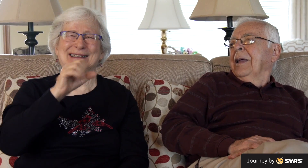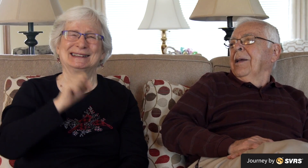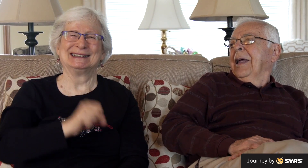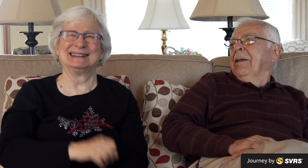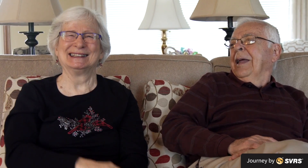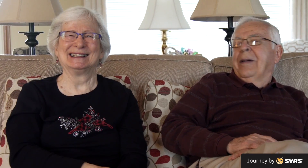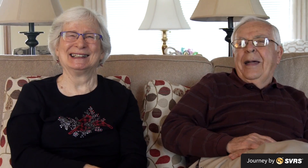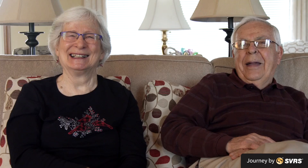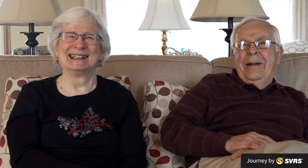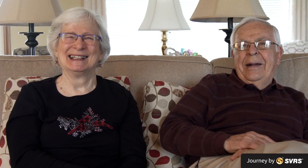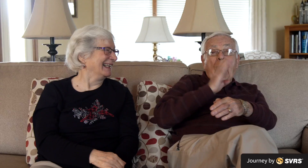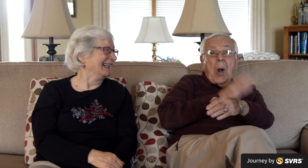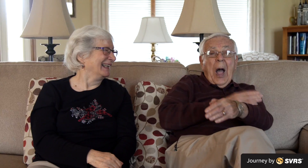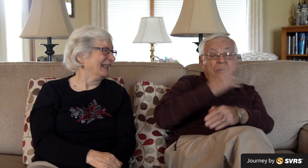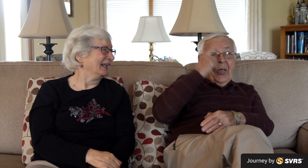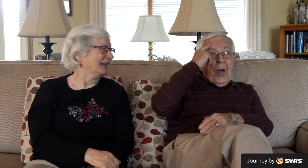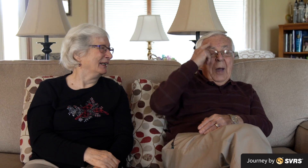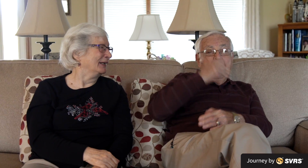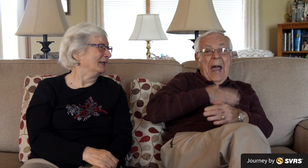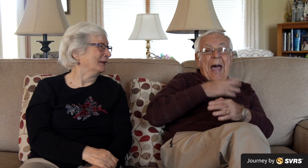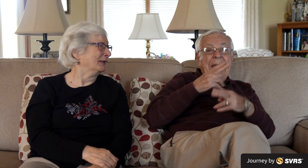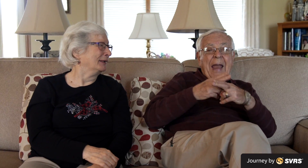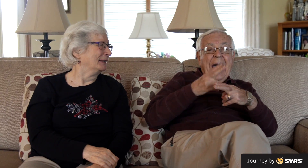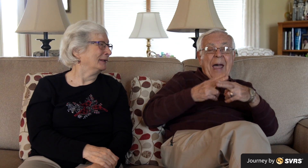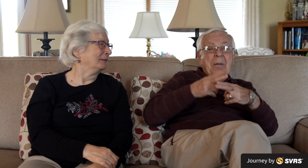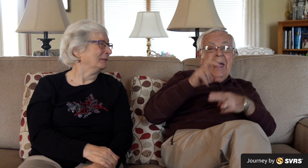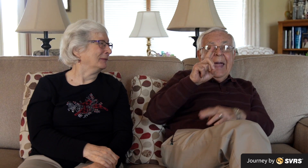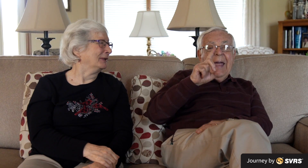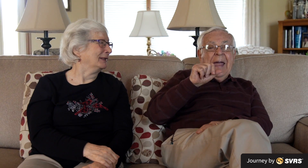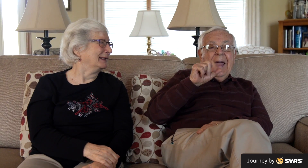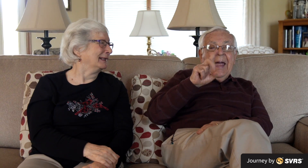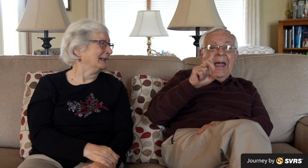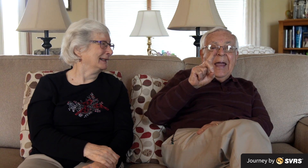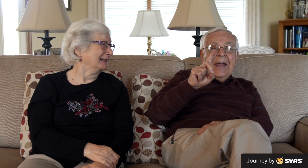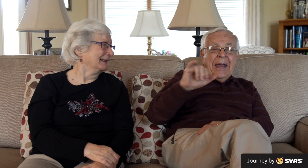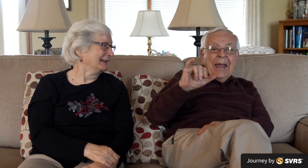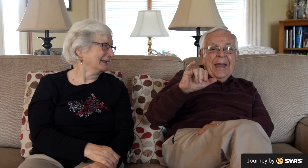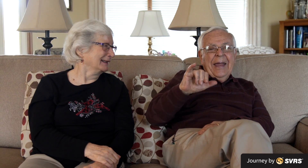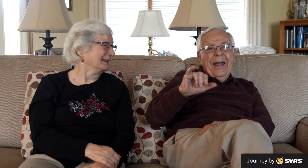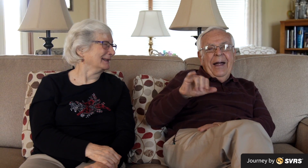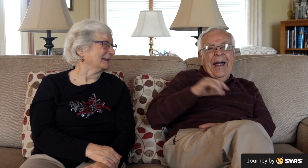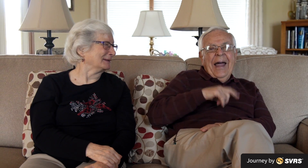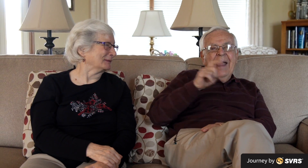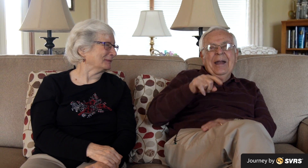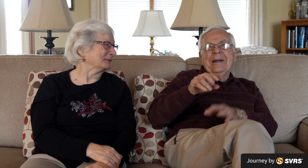Yeah, My daughter thought my name was "DADDY".